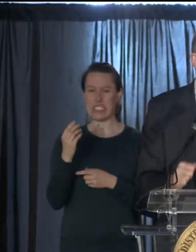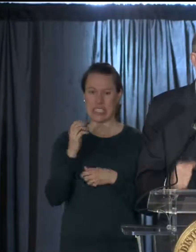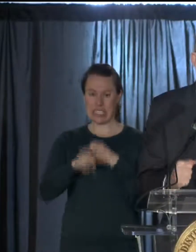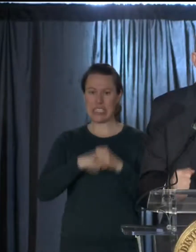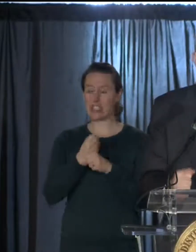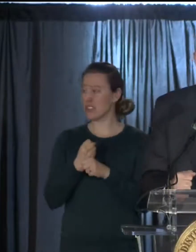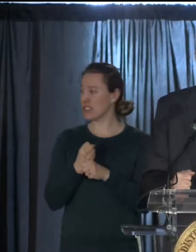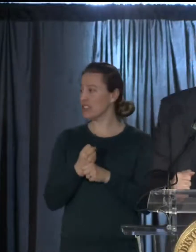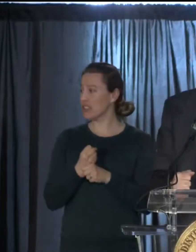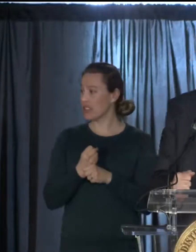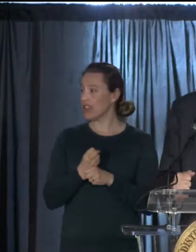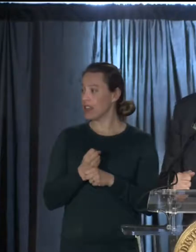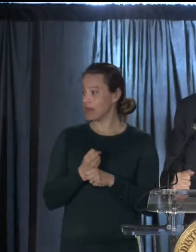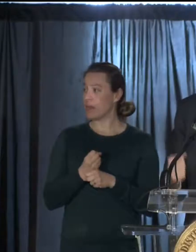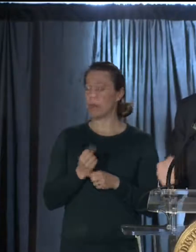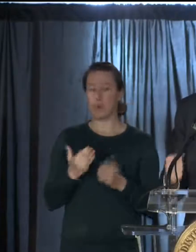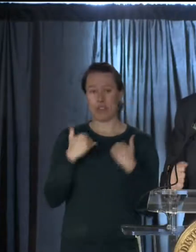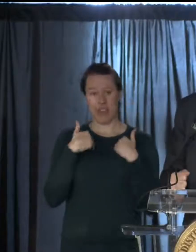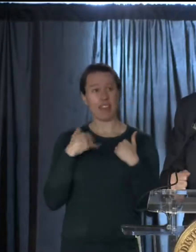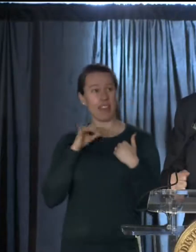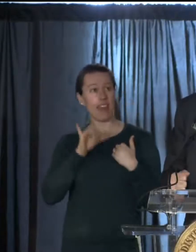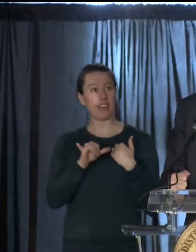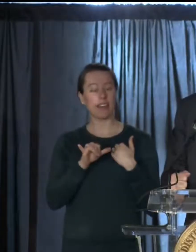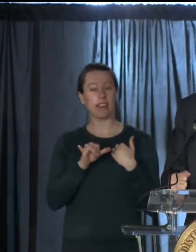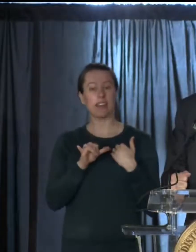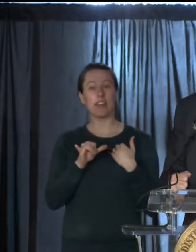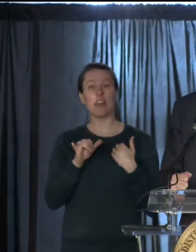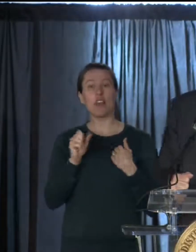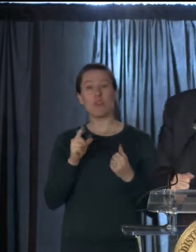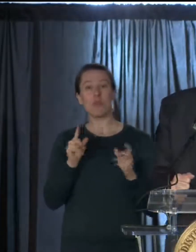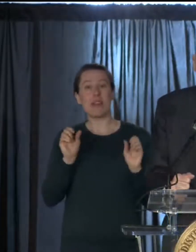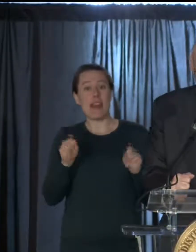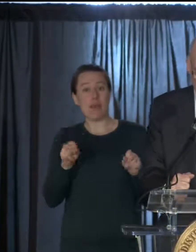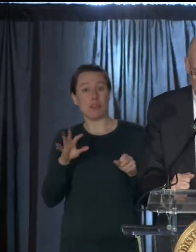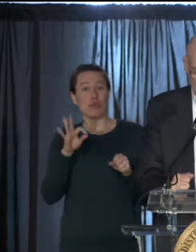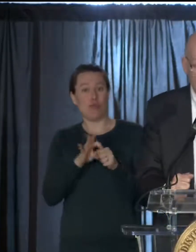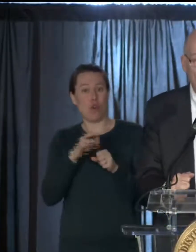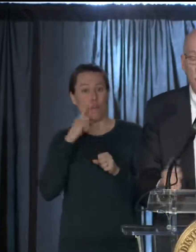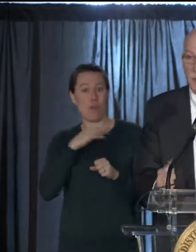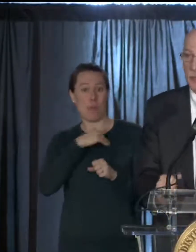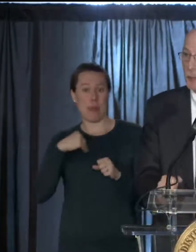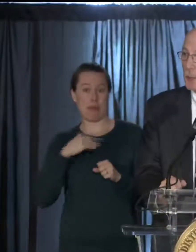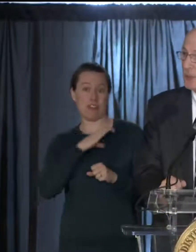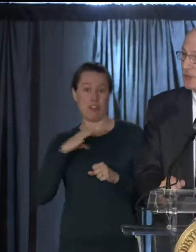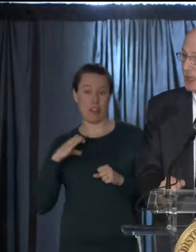YES, CITIZENS OF THE DISTRICT OF COLUMBIA WERE ABLE TO VOTE FOR MEMBERS OF CONGRESS. THE FEDERALIST PAPER DOES NOT